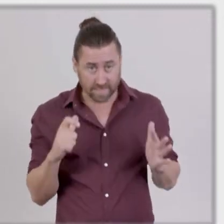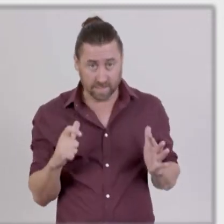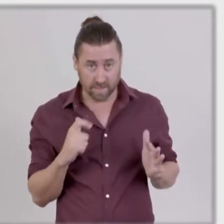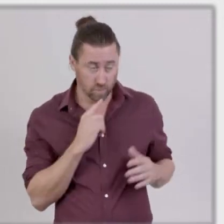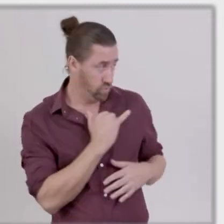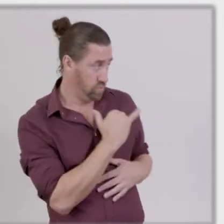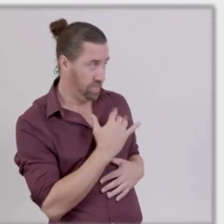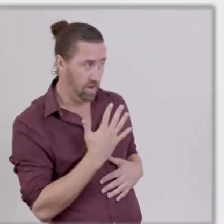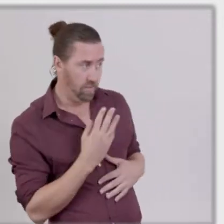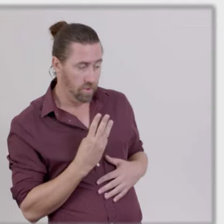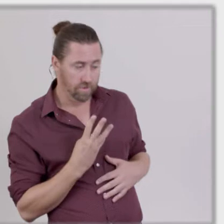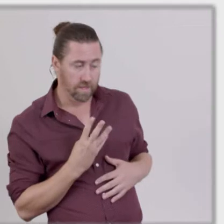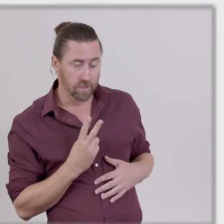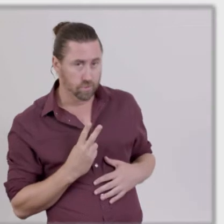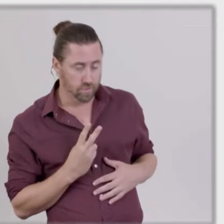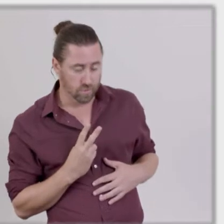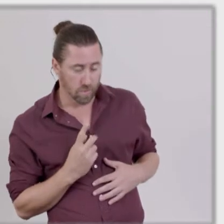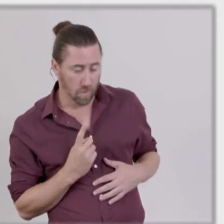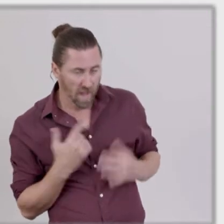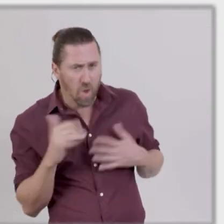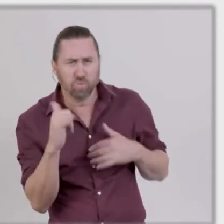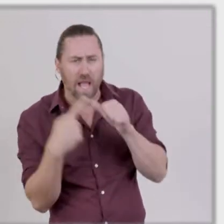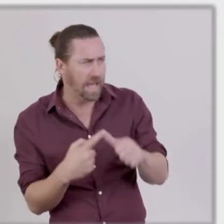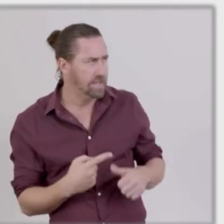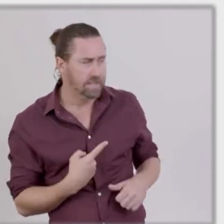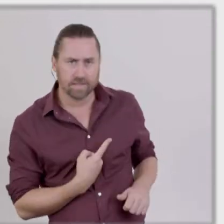Five, four, three, two, one!